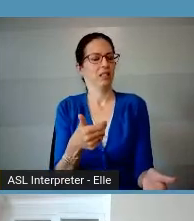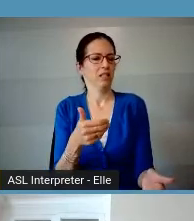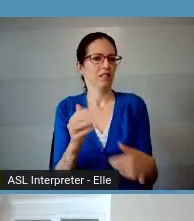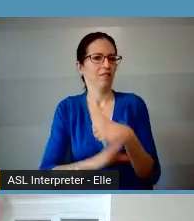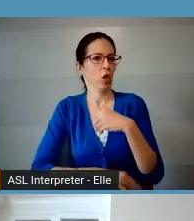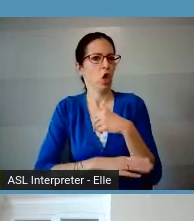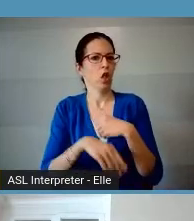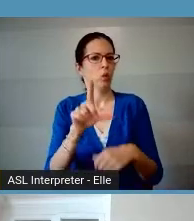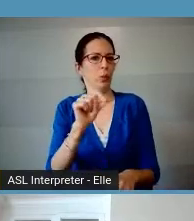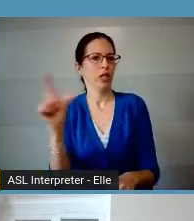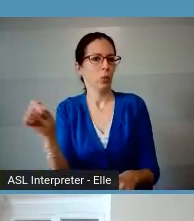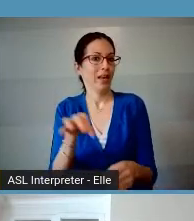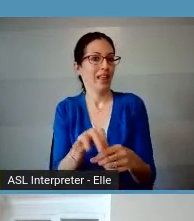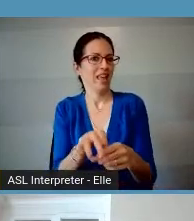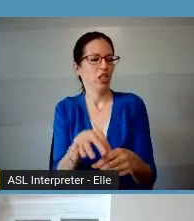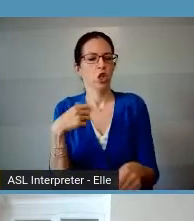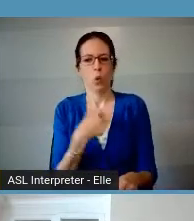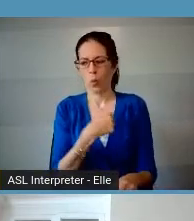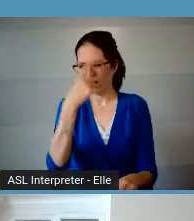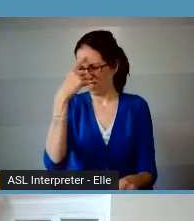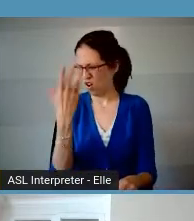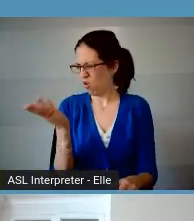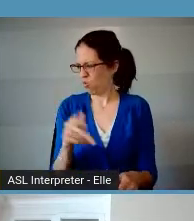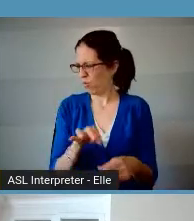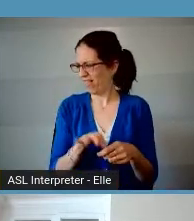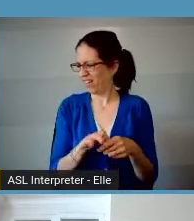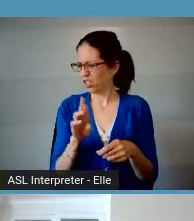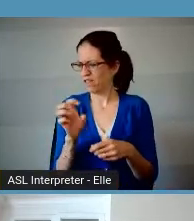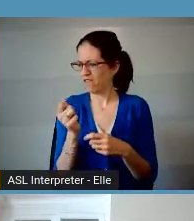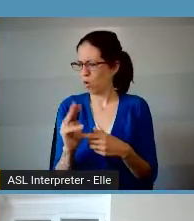an election form and then thought everyone is too zoomed out they will not show up for